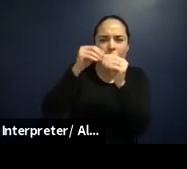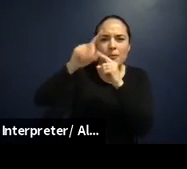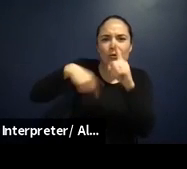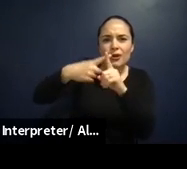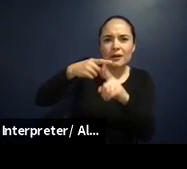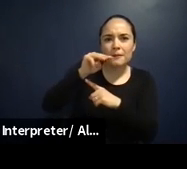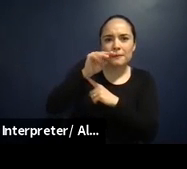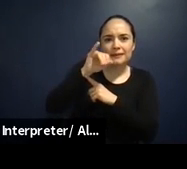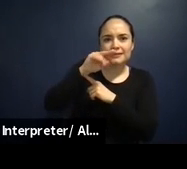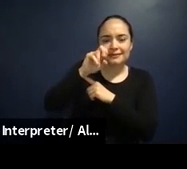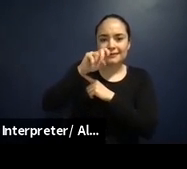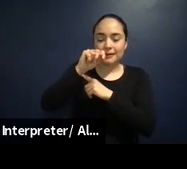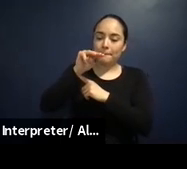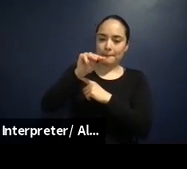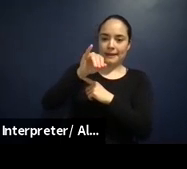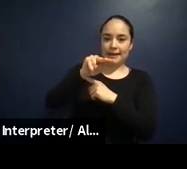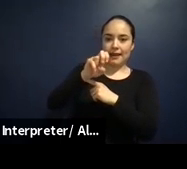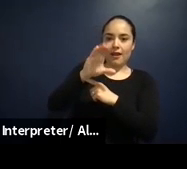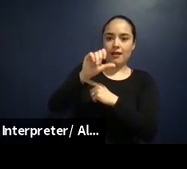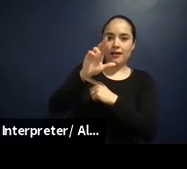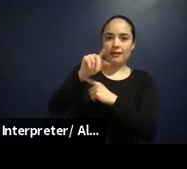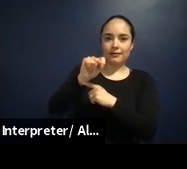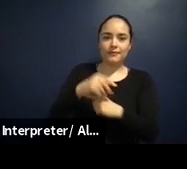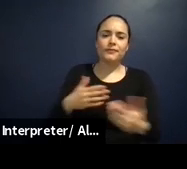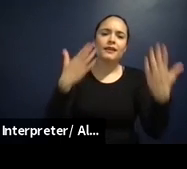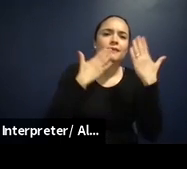you so much, everyone, for joining us and thank you so much to Barrick for